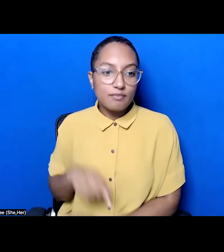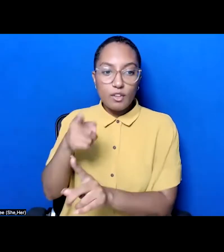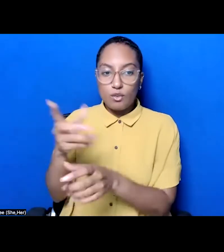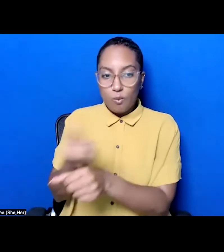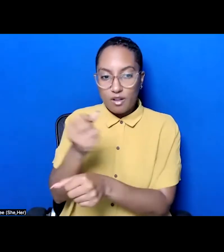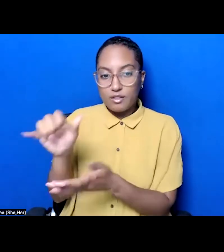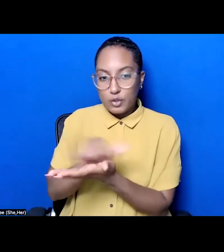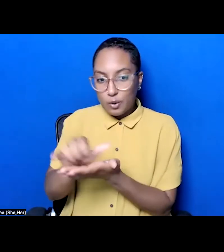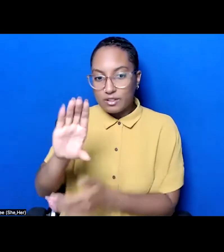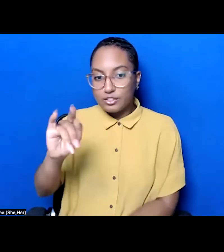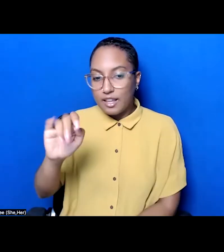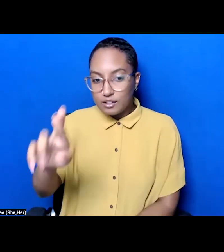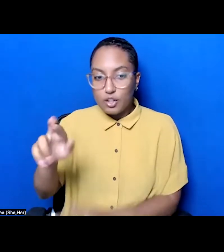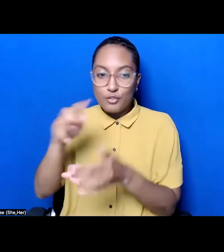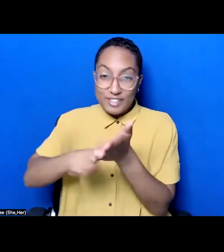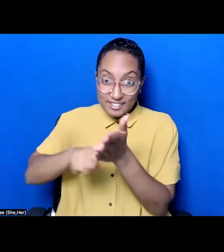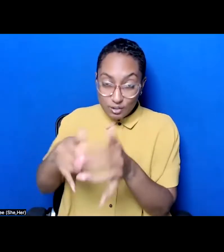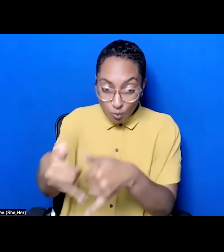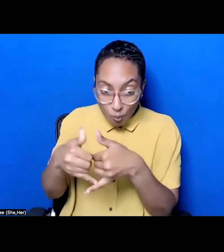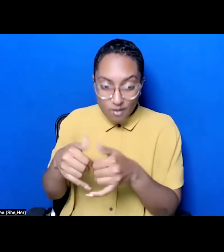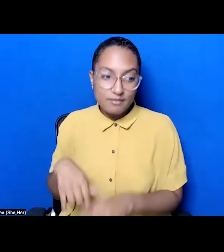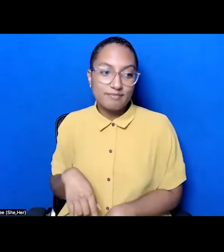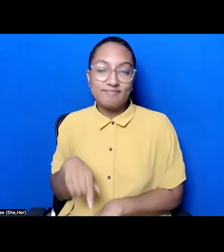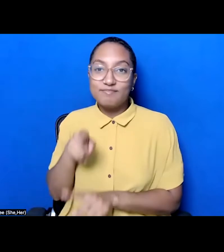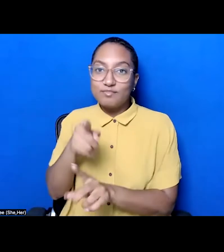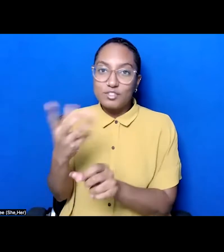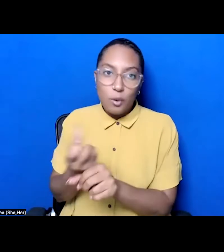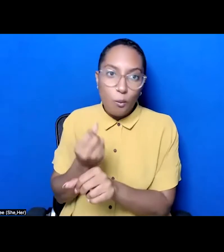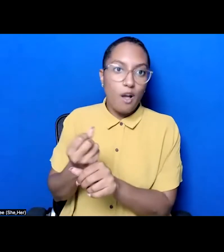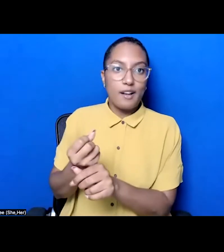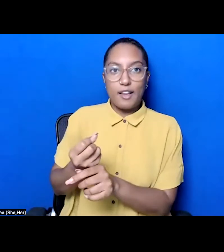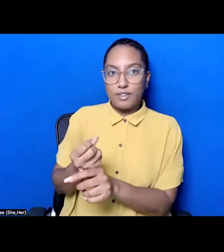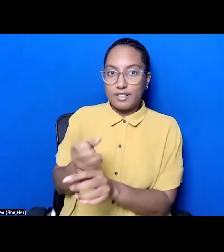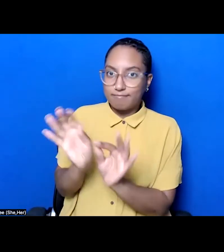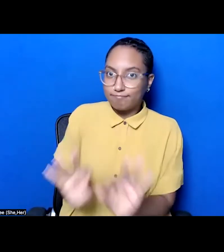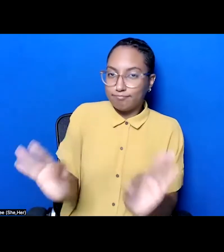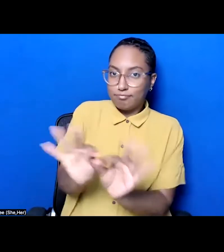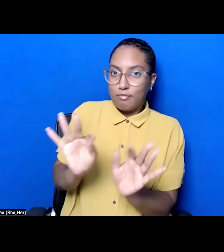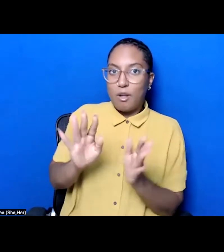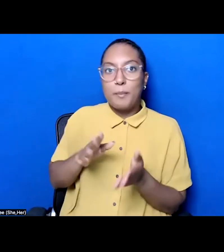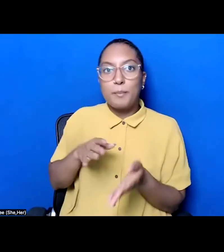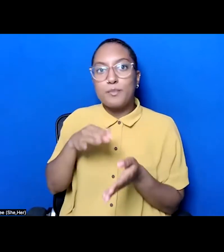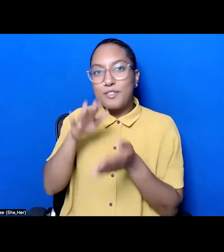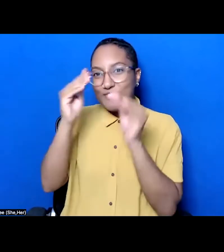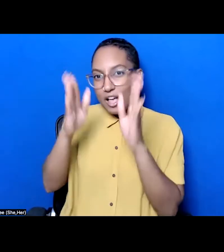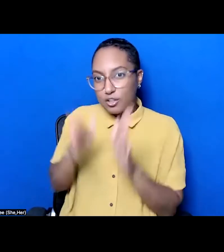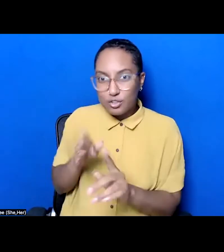to the rank of distinguished service professor. Dr. Sorin writes and lectures frequently on